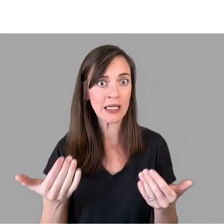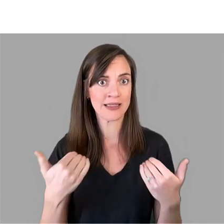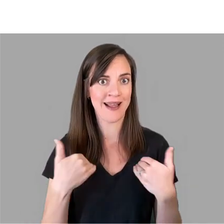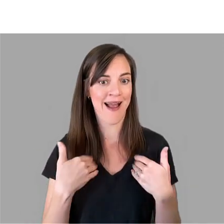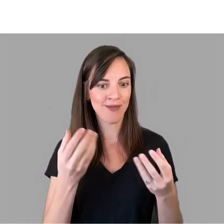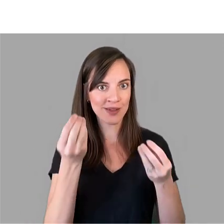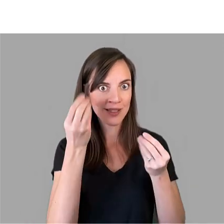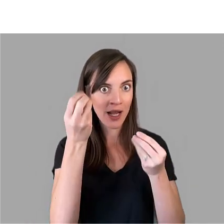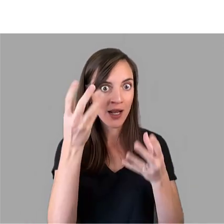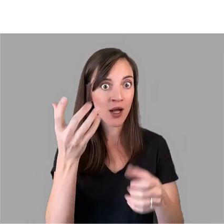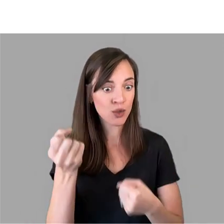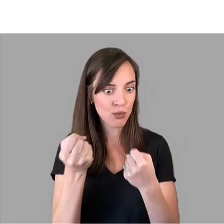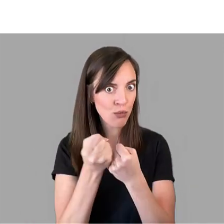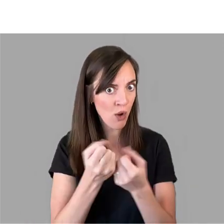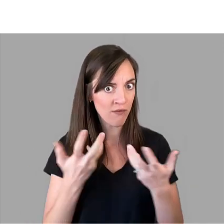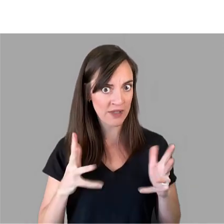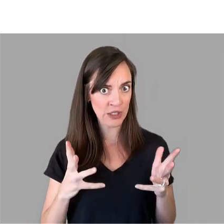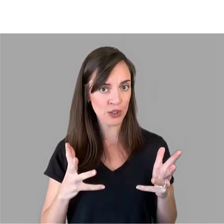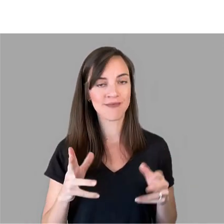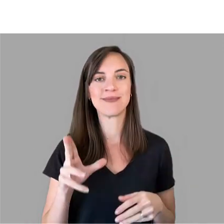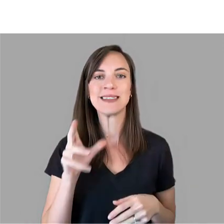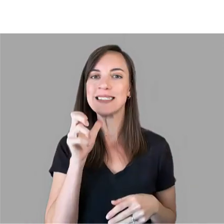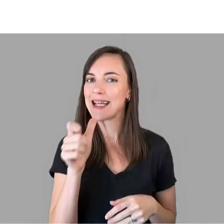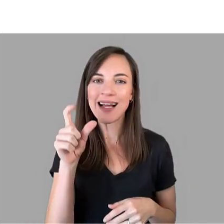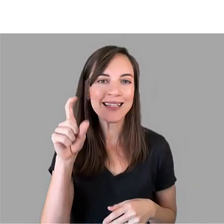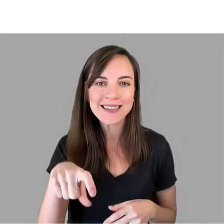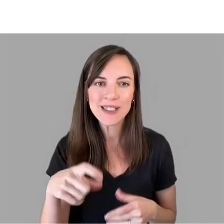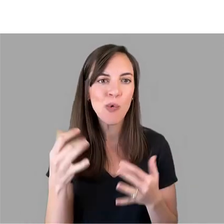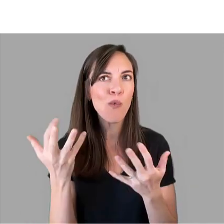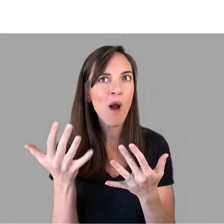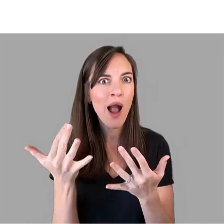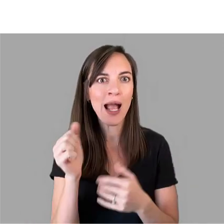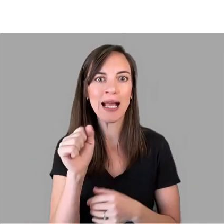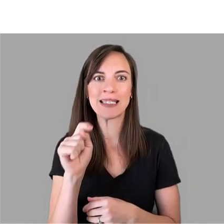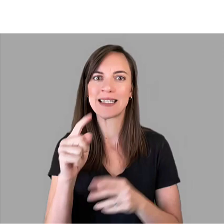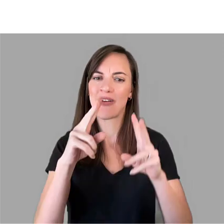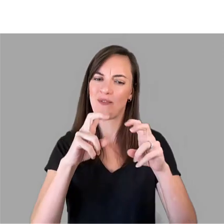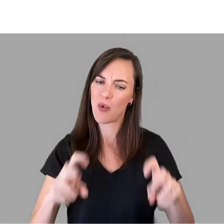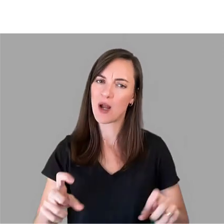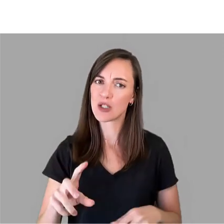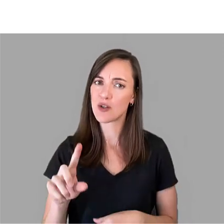simply to do an evaluation. If the team has sufficient data that the device is needed,